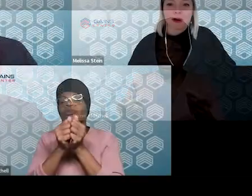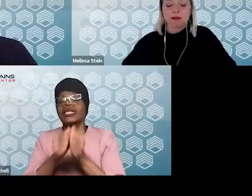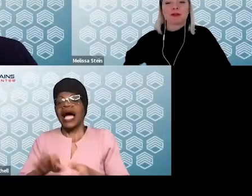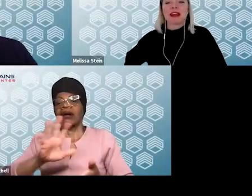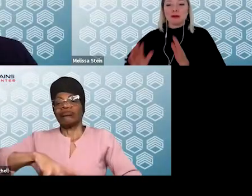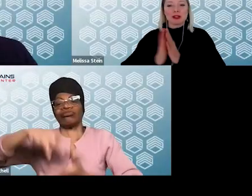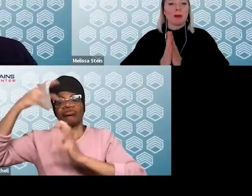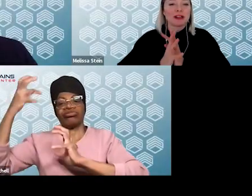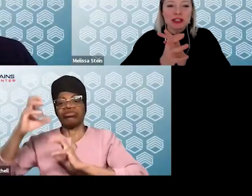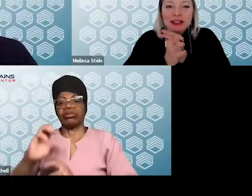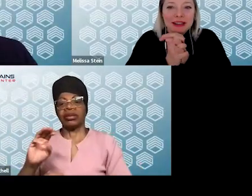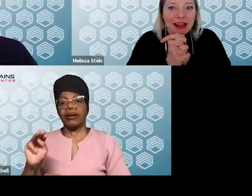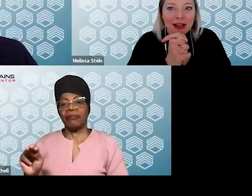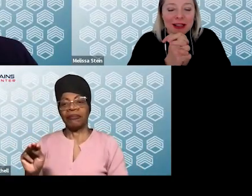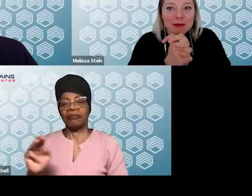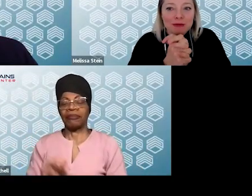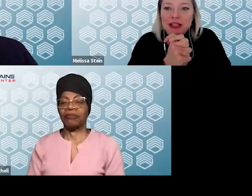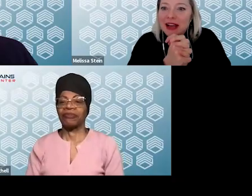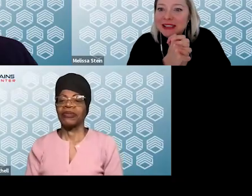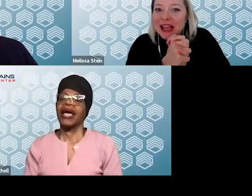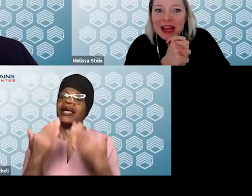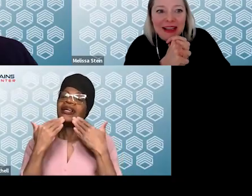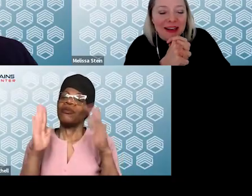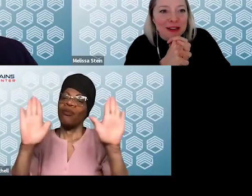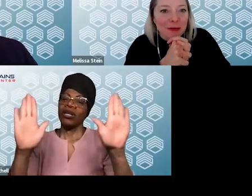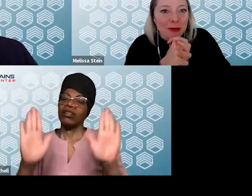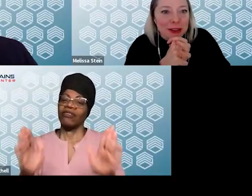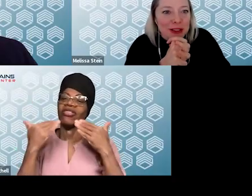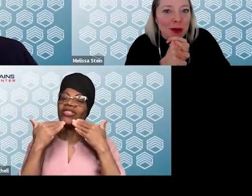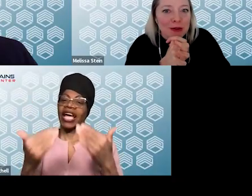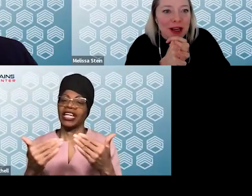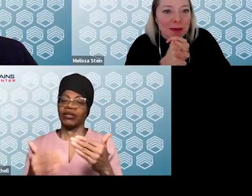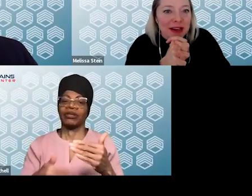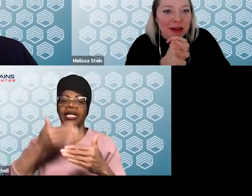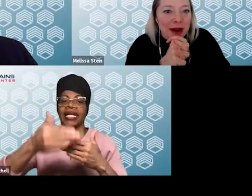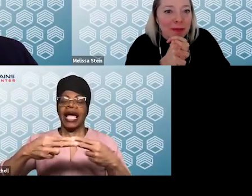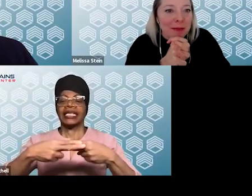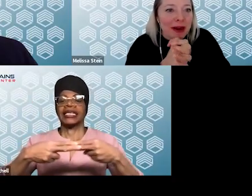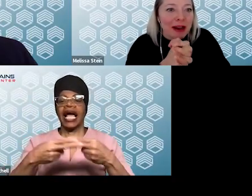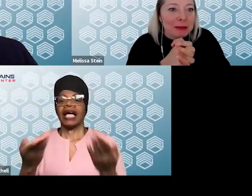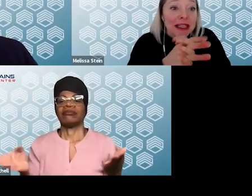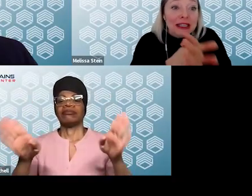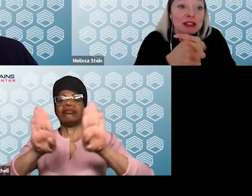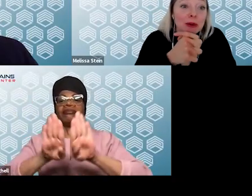That's wonderful. Thank you so much. Let's move to the next slide. We'll just close up, wrap up.